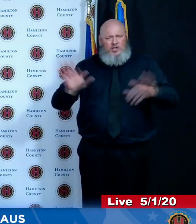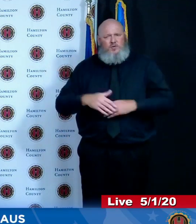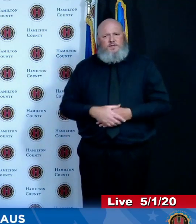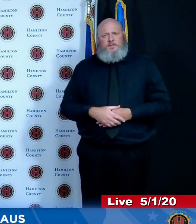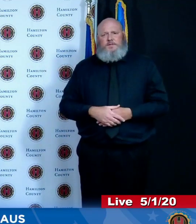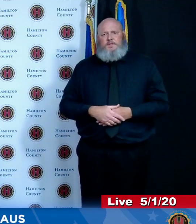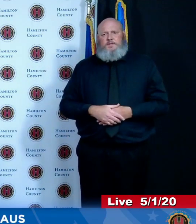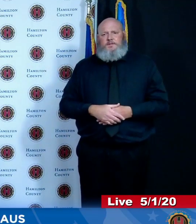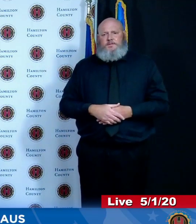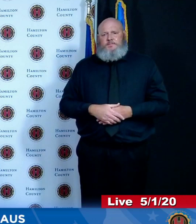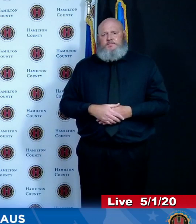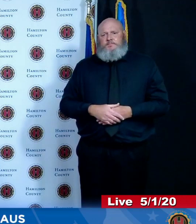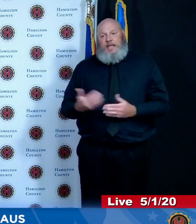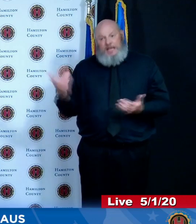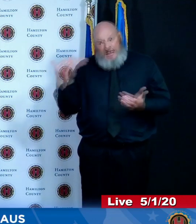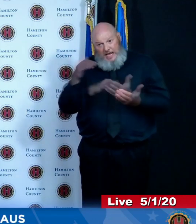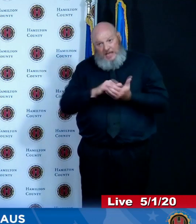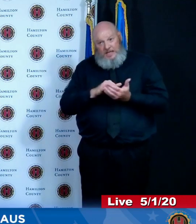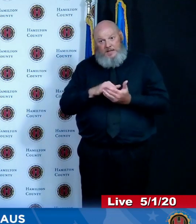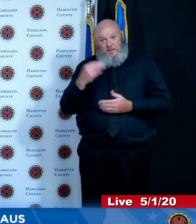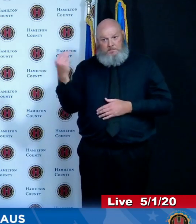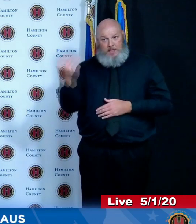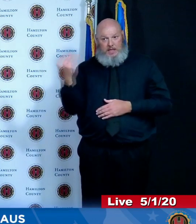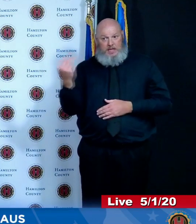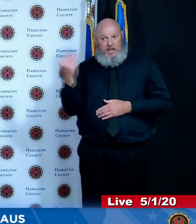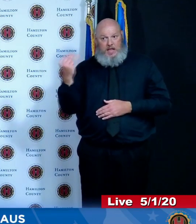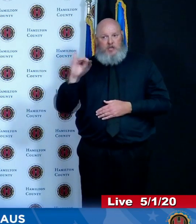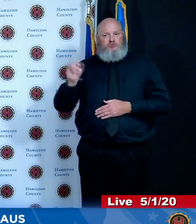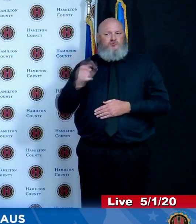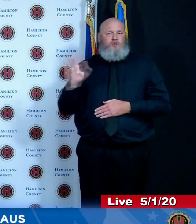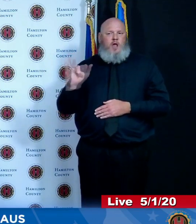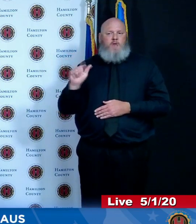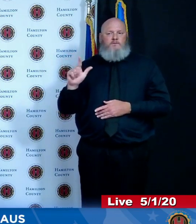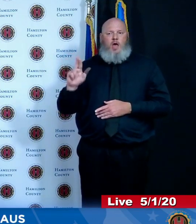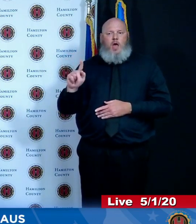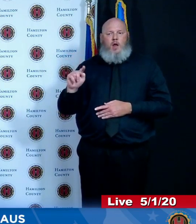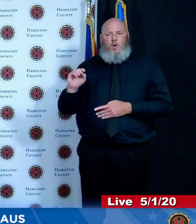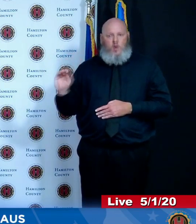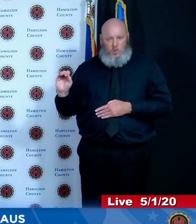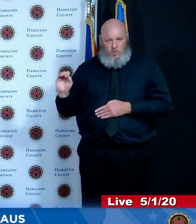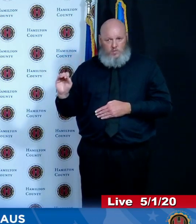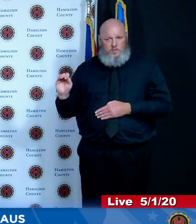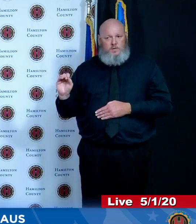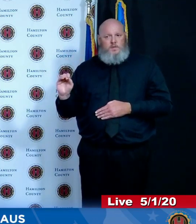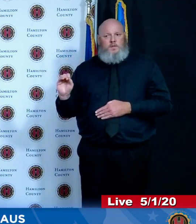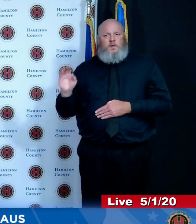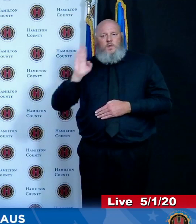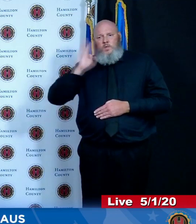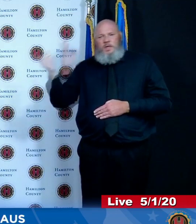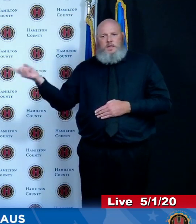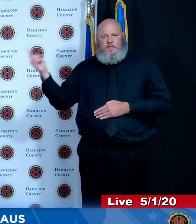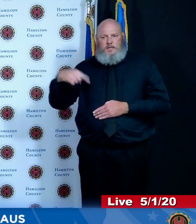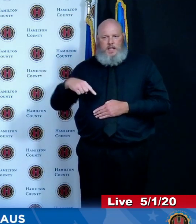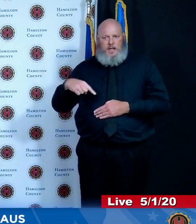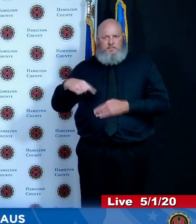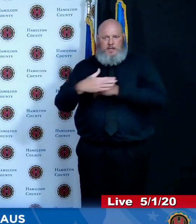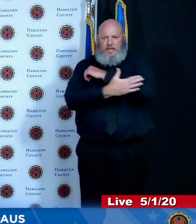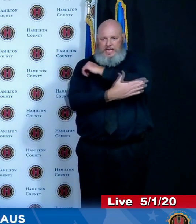repeat that on Monday Jeff Aluotto will be here he's the County Administrator and we'll be talking about the strategies that the county is going to